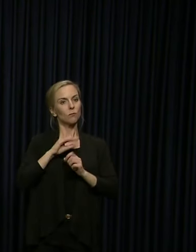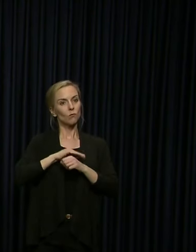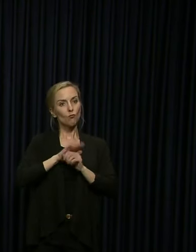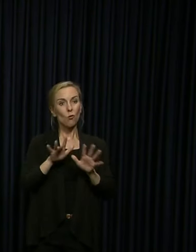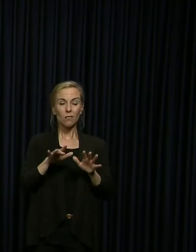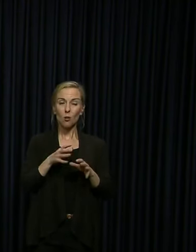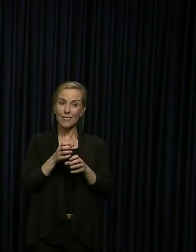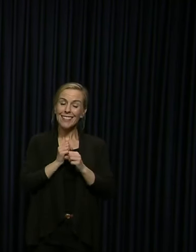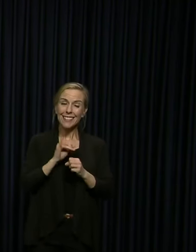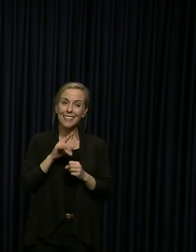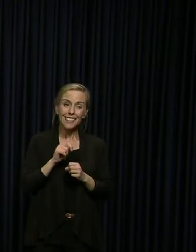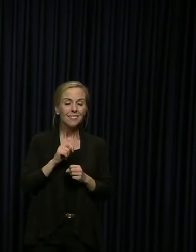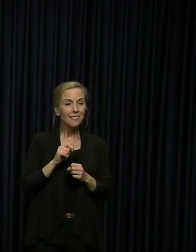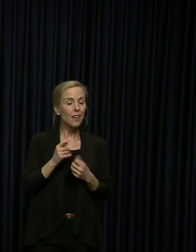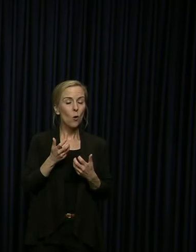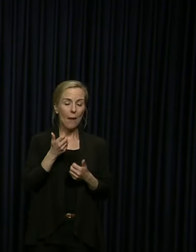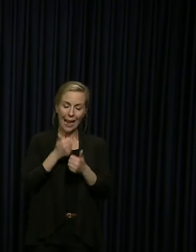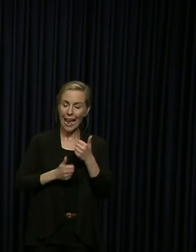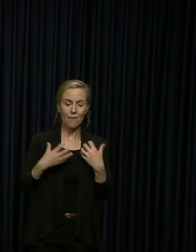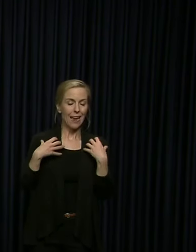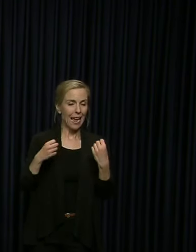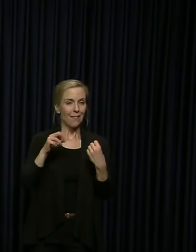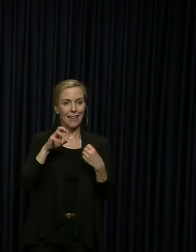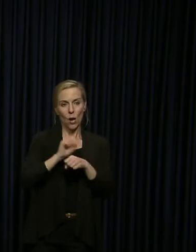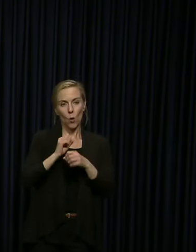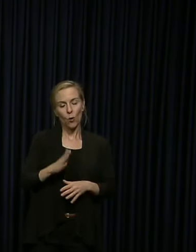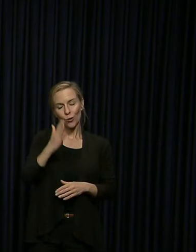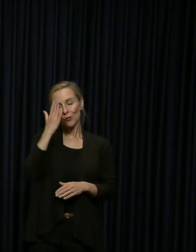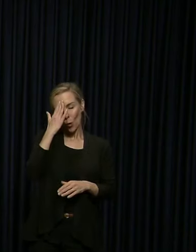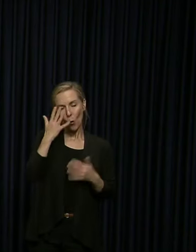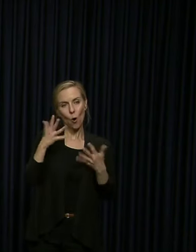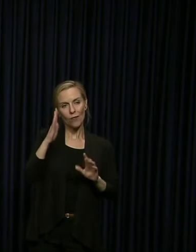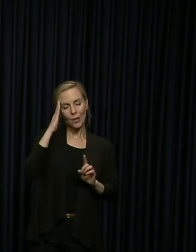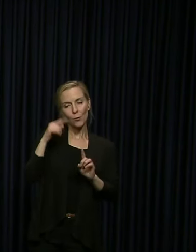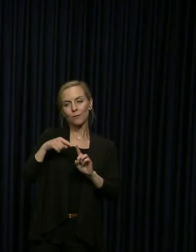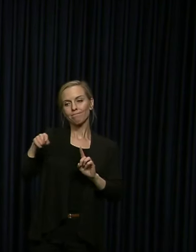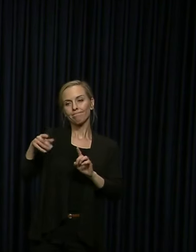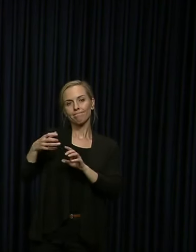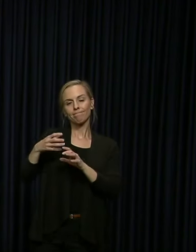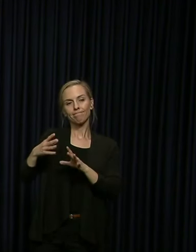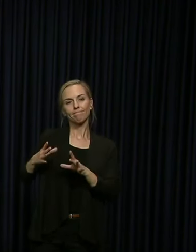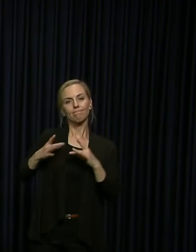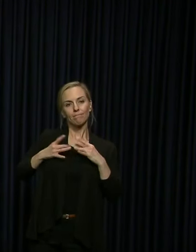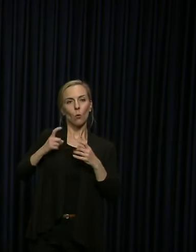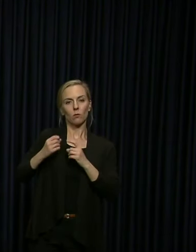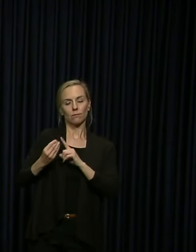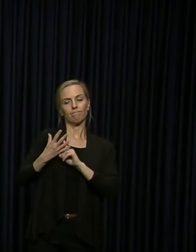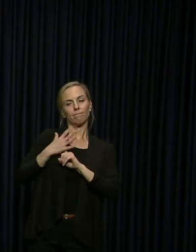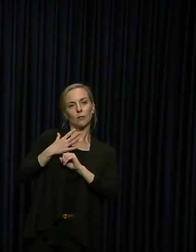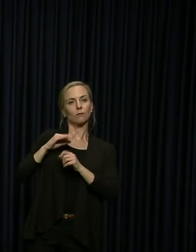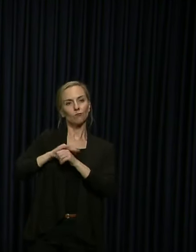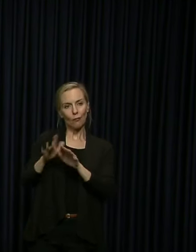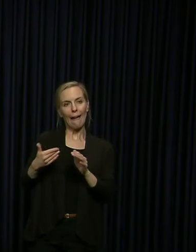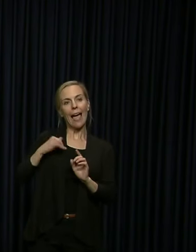IMMUNITY FROM HEMA PEOPLE WHO HAVE RECOVERED BUT WE CERTAINLY HOPE THAT THERE IS. STILL TOO EARLY ON THE MALARIA